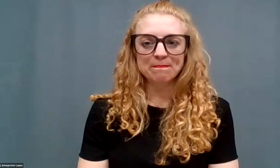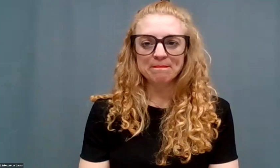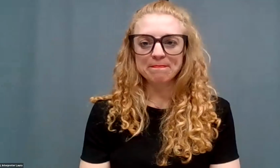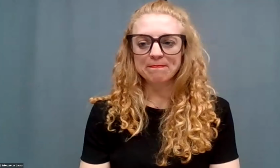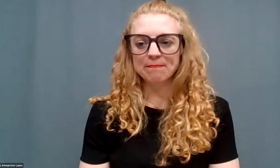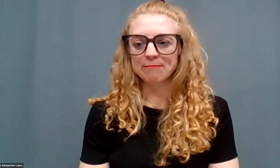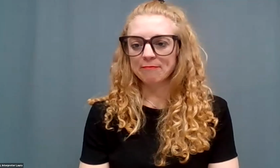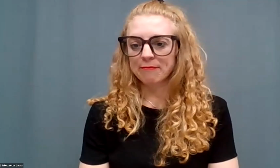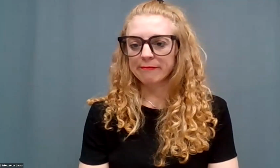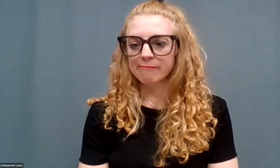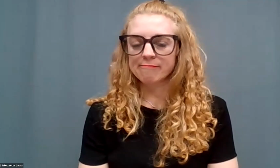um